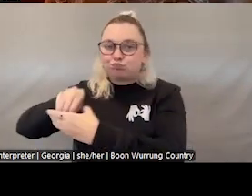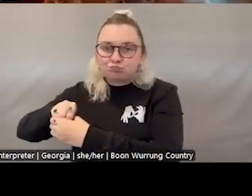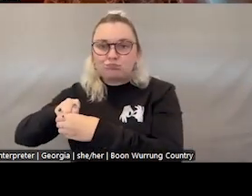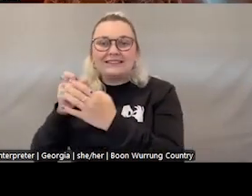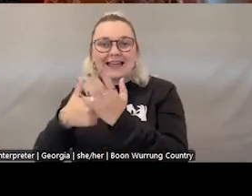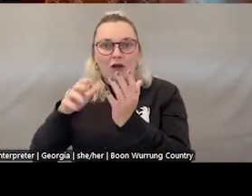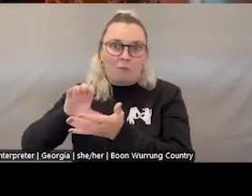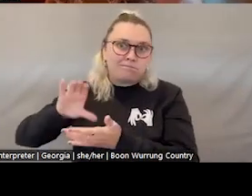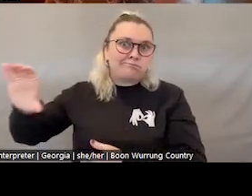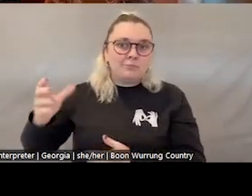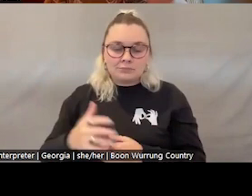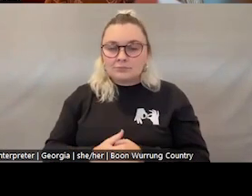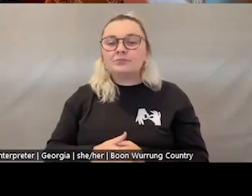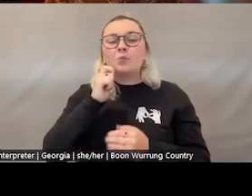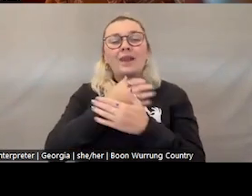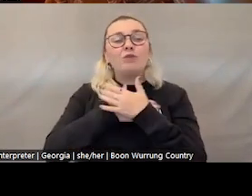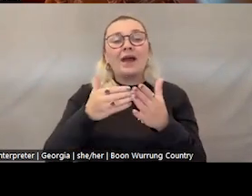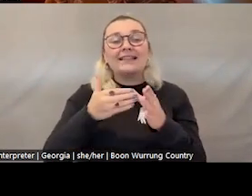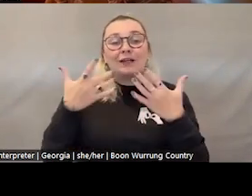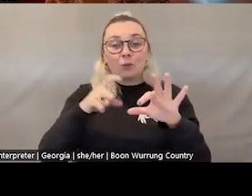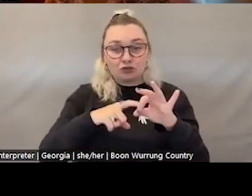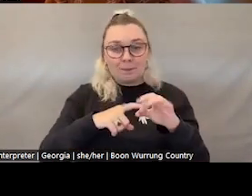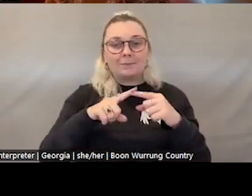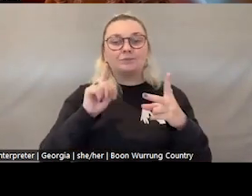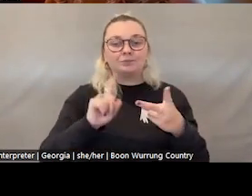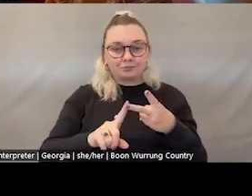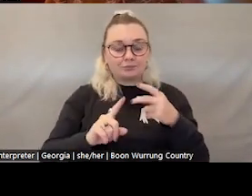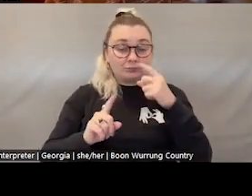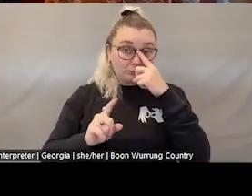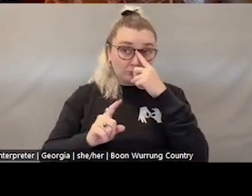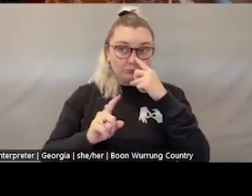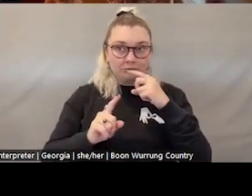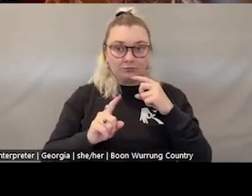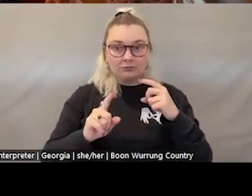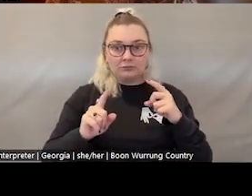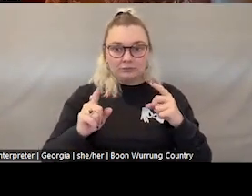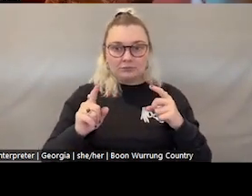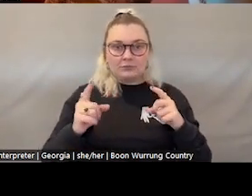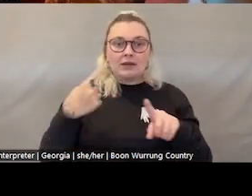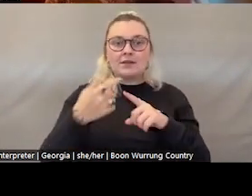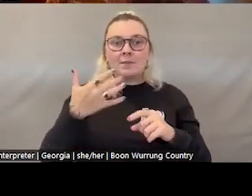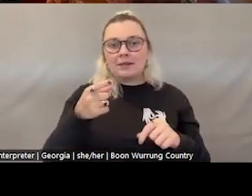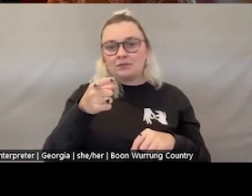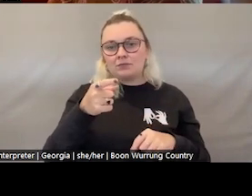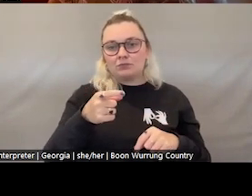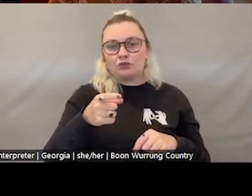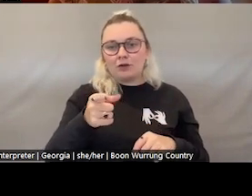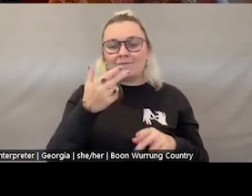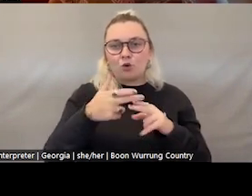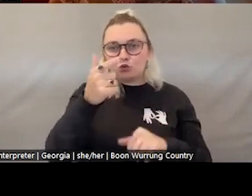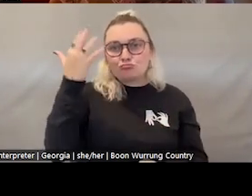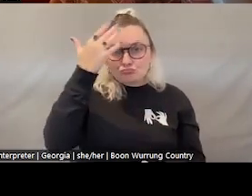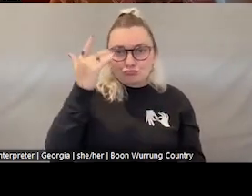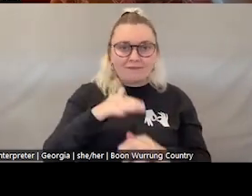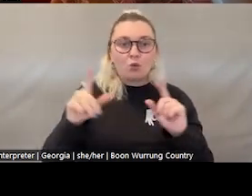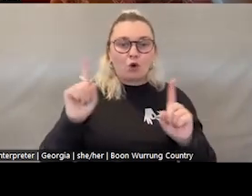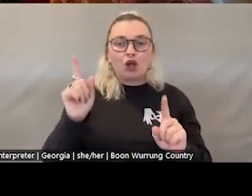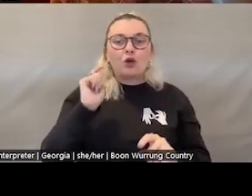I would love to answer some questions and would, as a starting point, I would love to